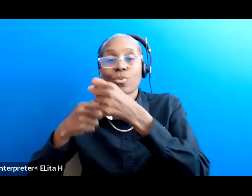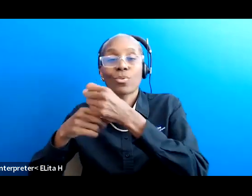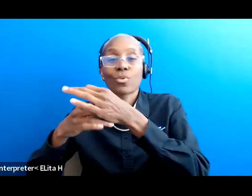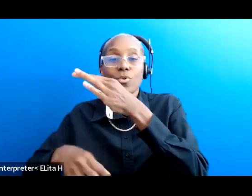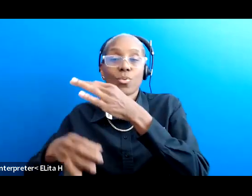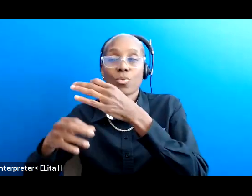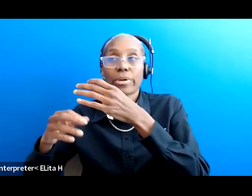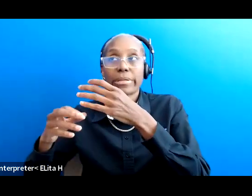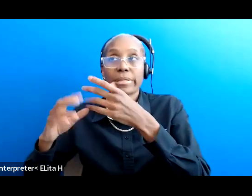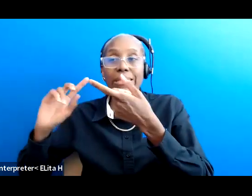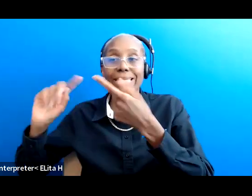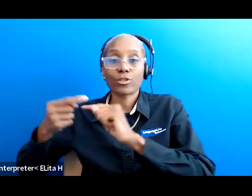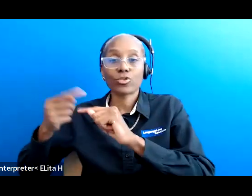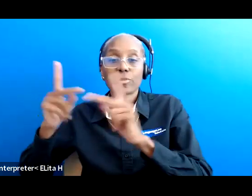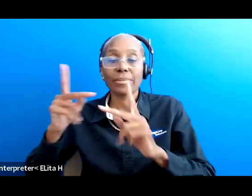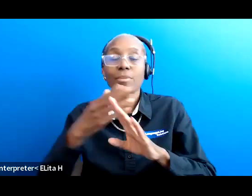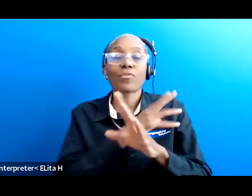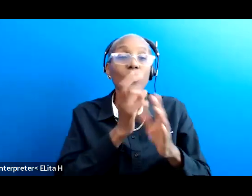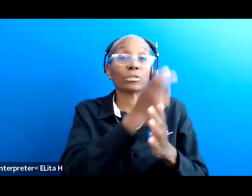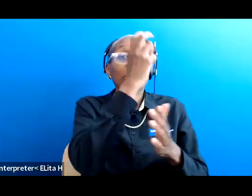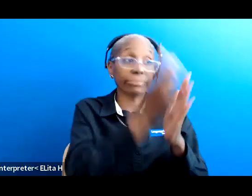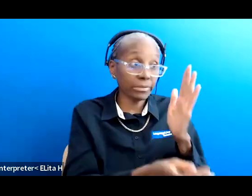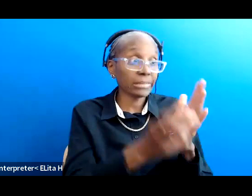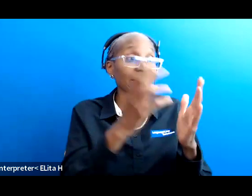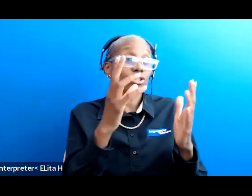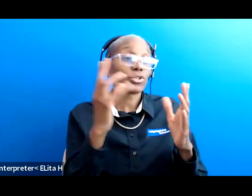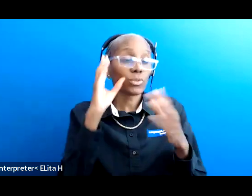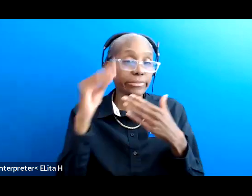jump into something as big as an implant, which is up to you, because